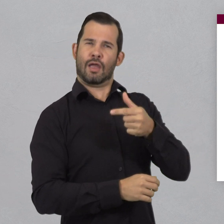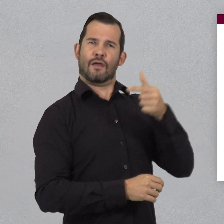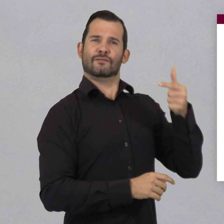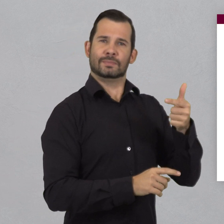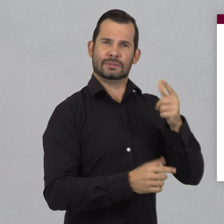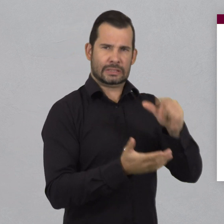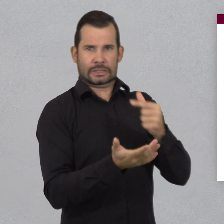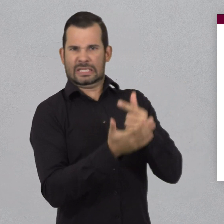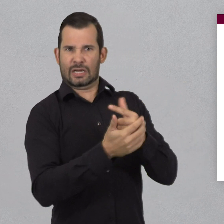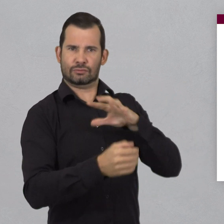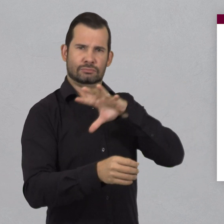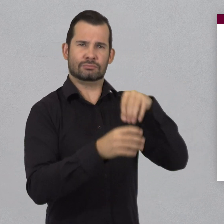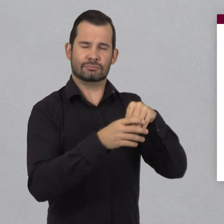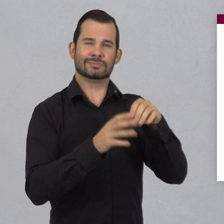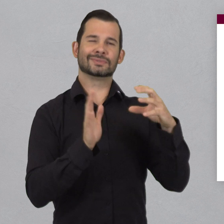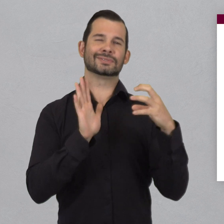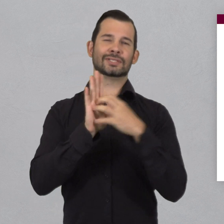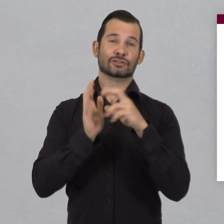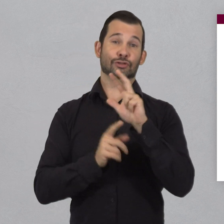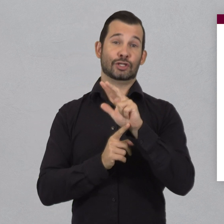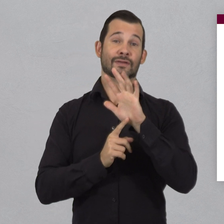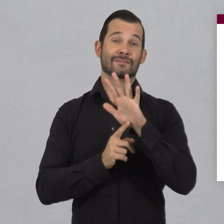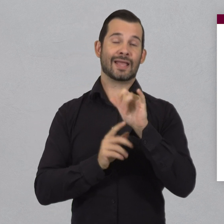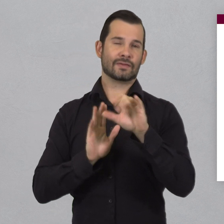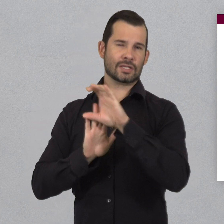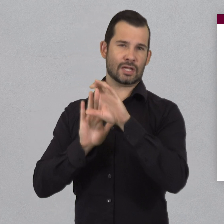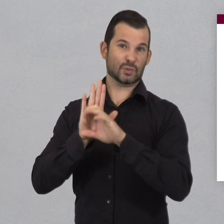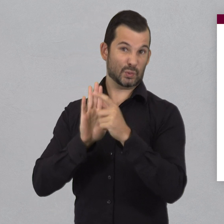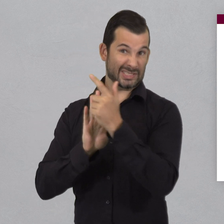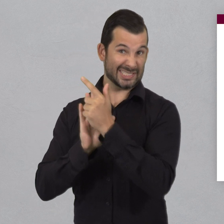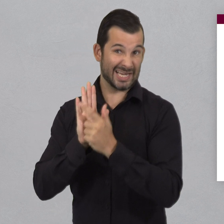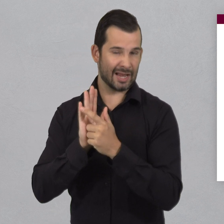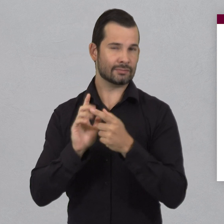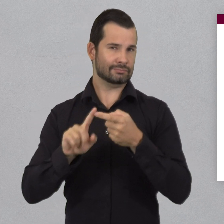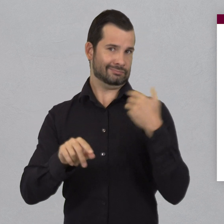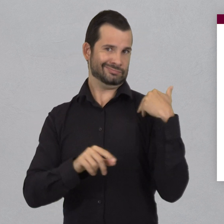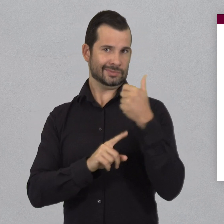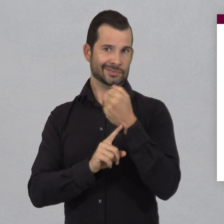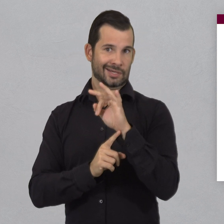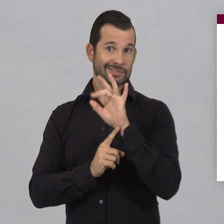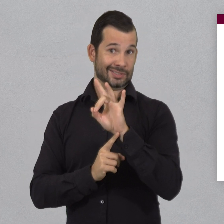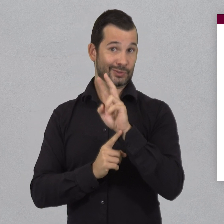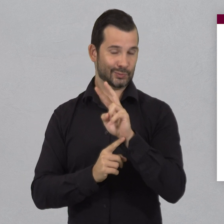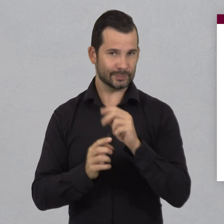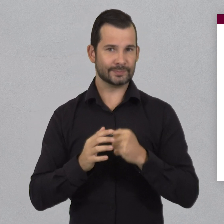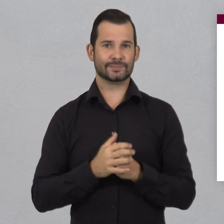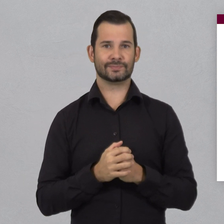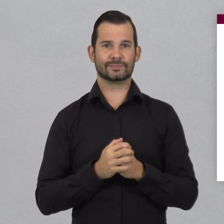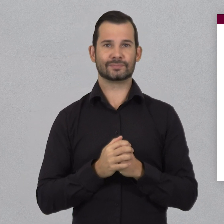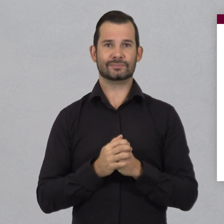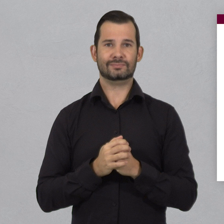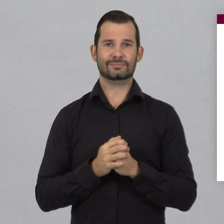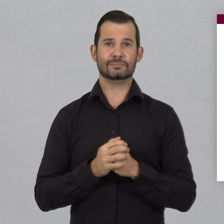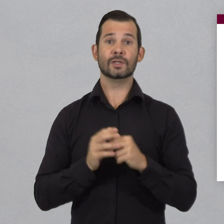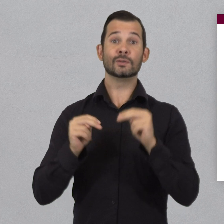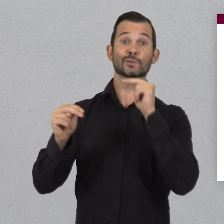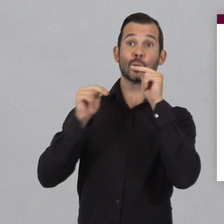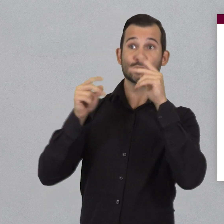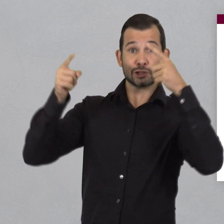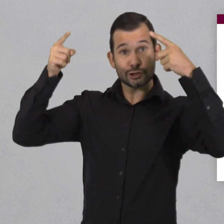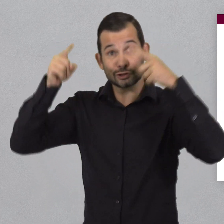self-government guaranteed in section 35 of the Constitution Act, 1982. Negotiated